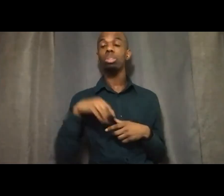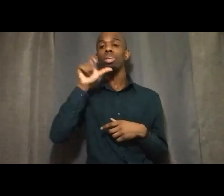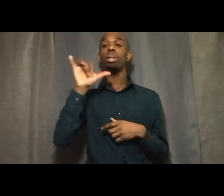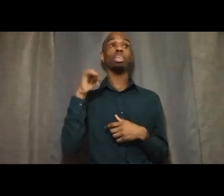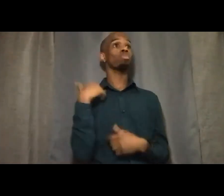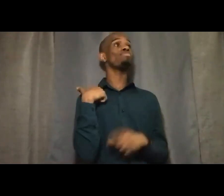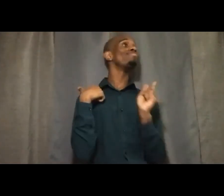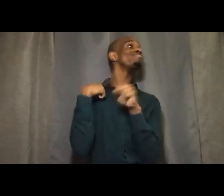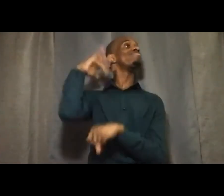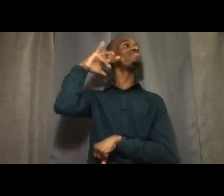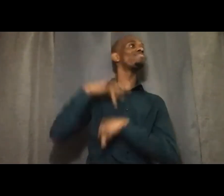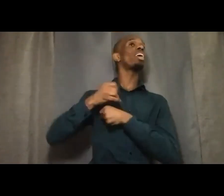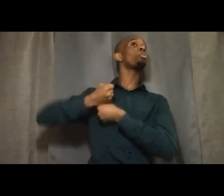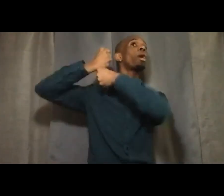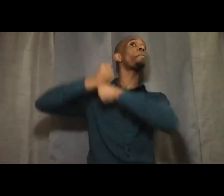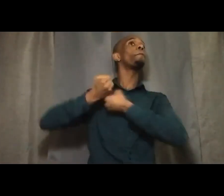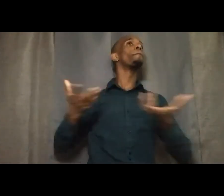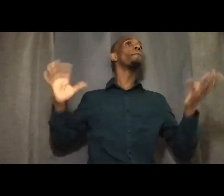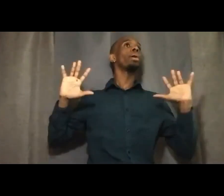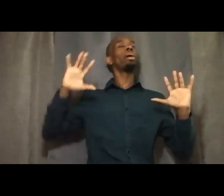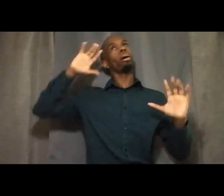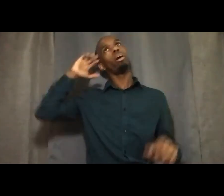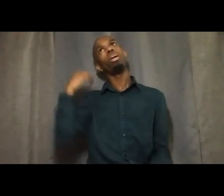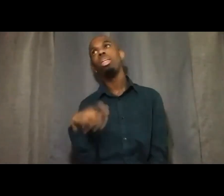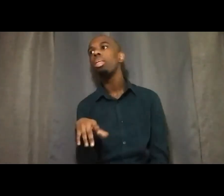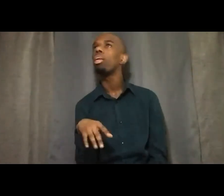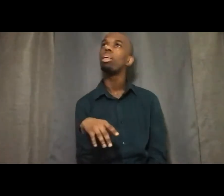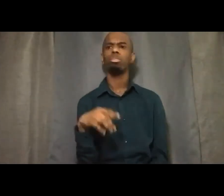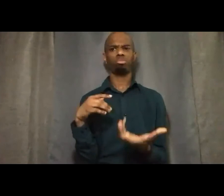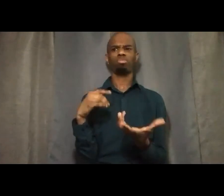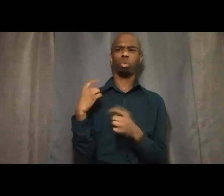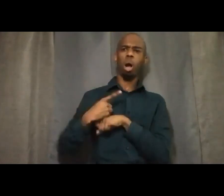but what am I doing really, to help my people to survive.